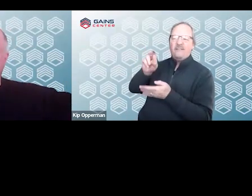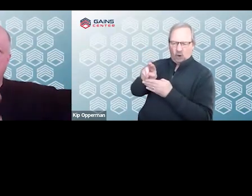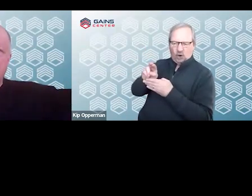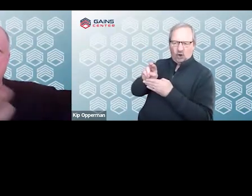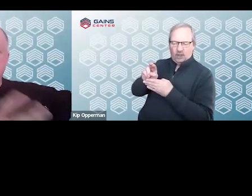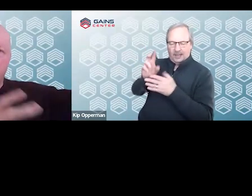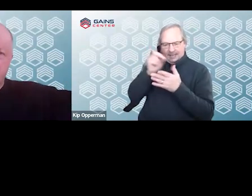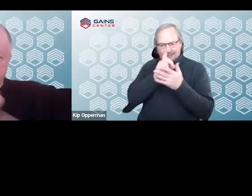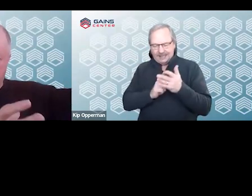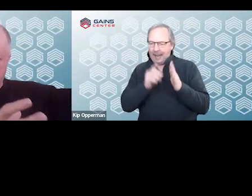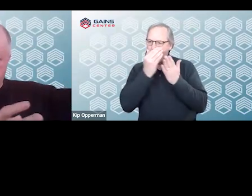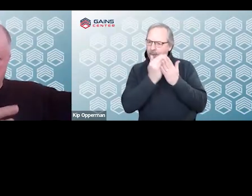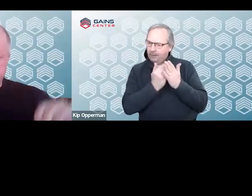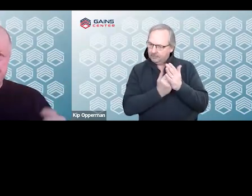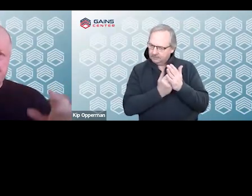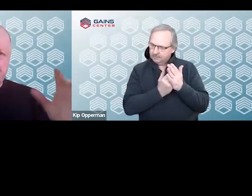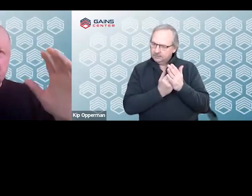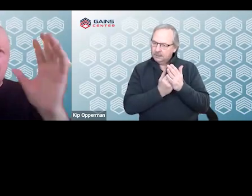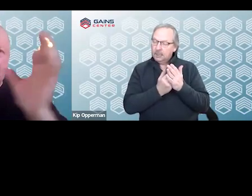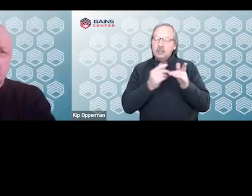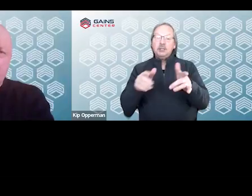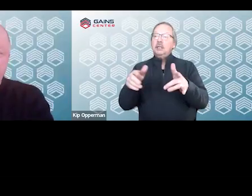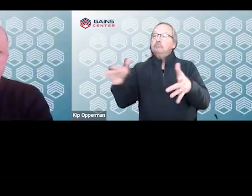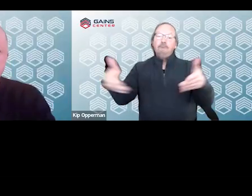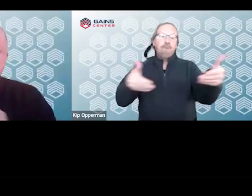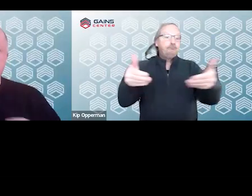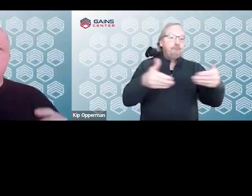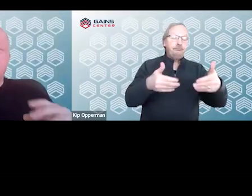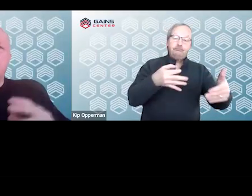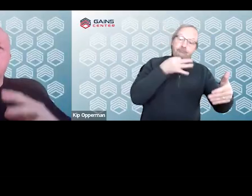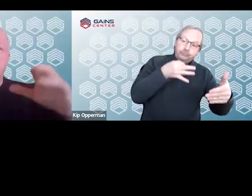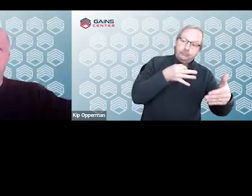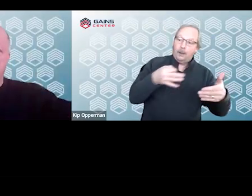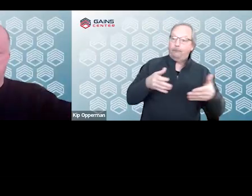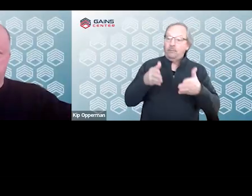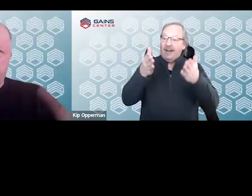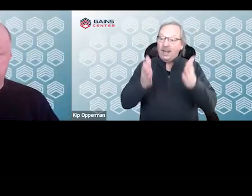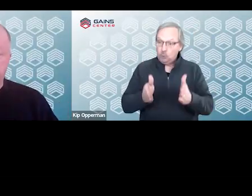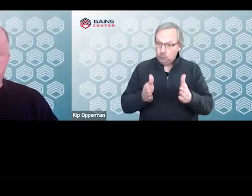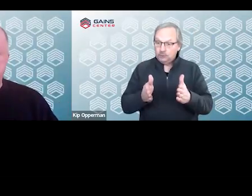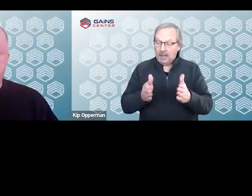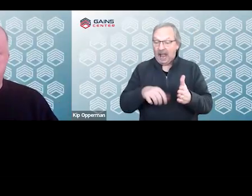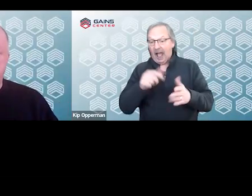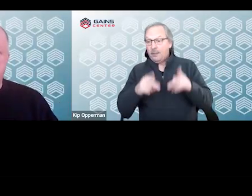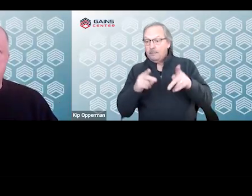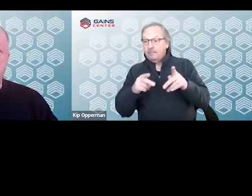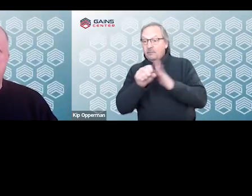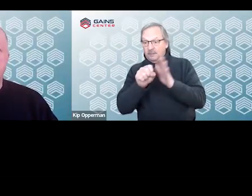which included CM experts, and providers, and other people from the state of California,